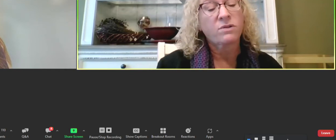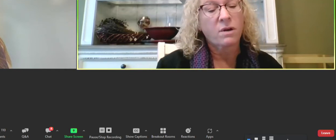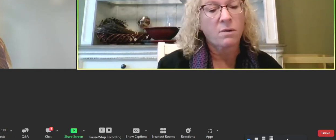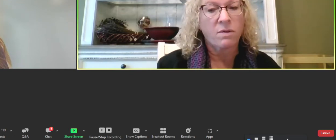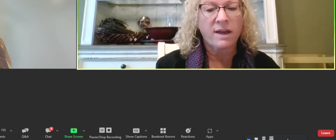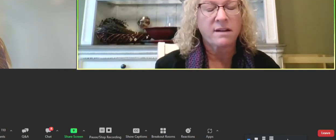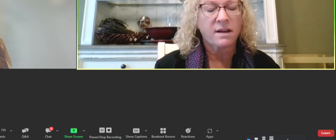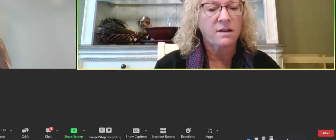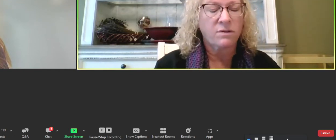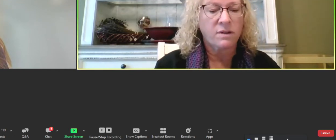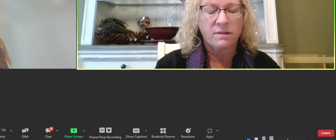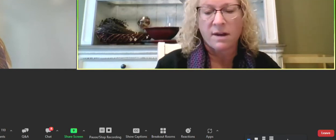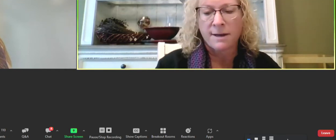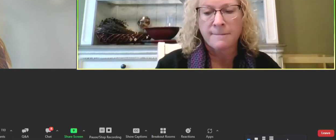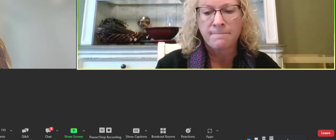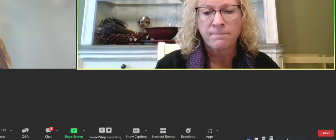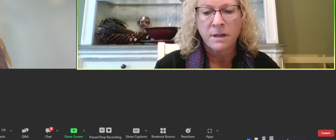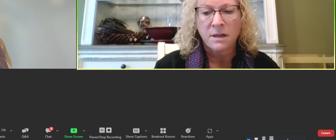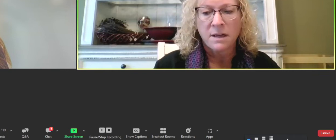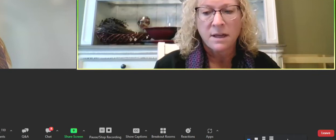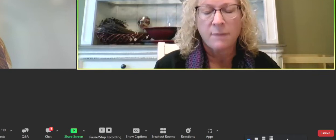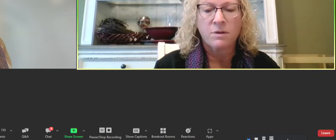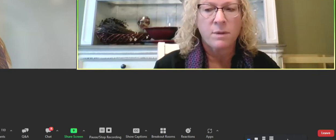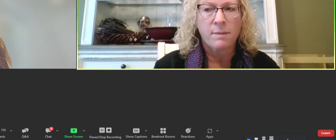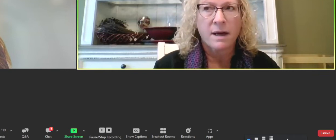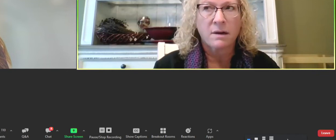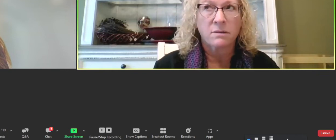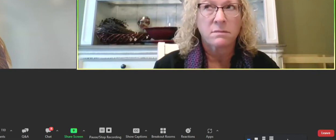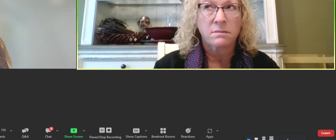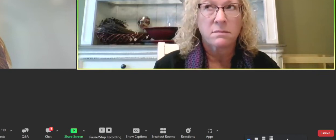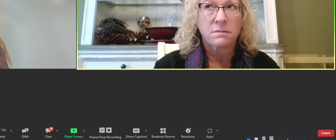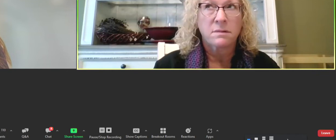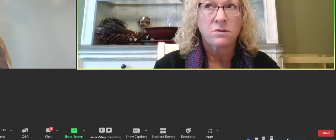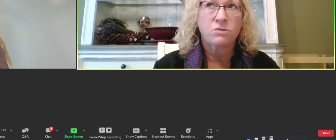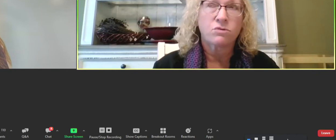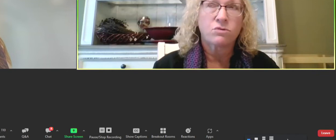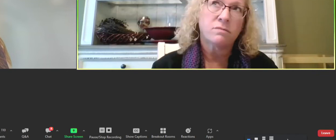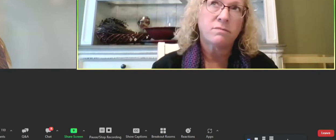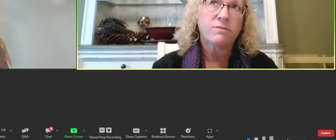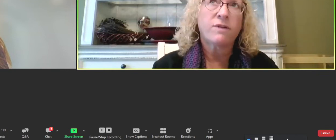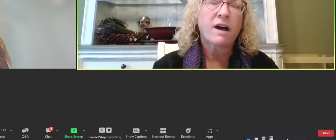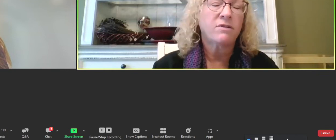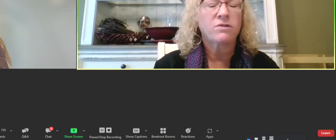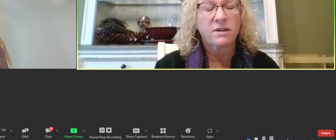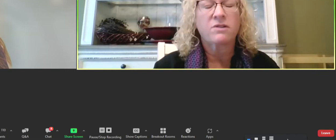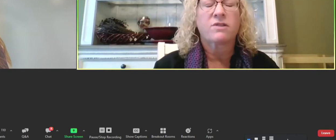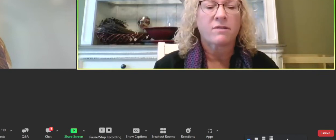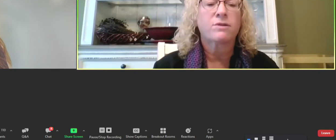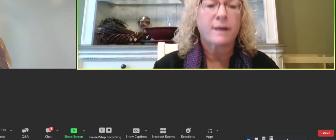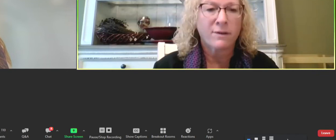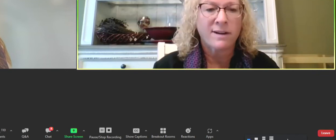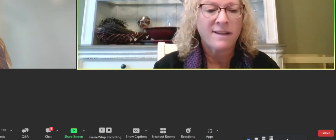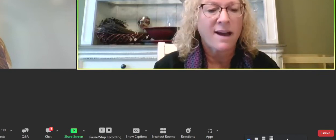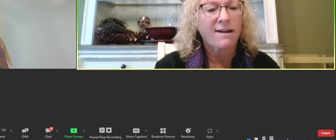That diagnosis came to me about five or six years after my heart attack.